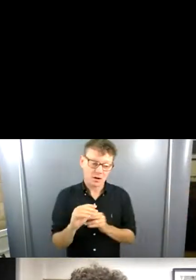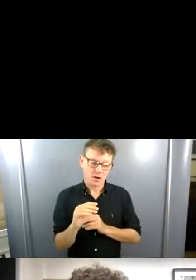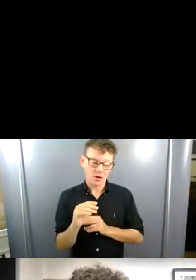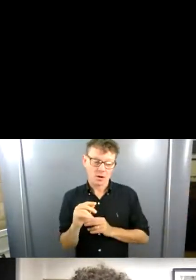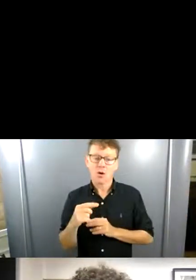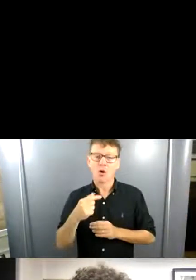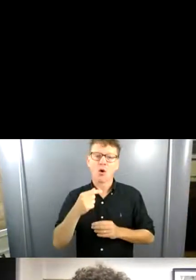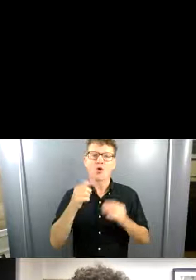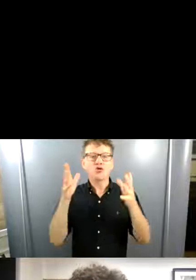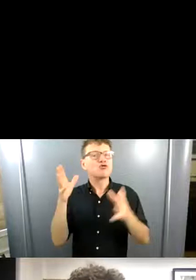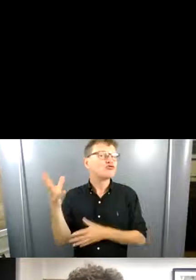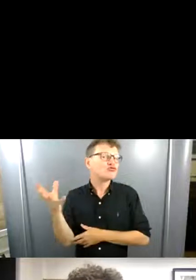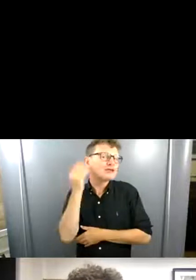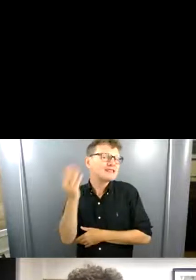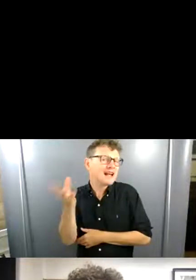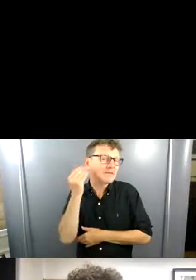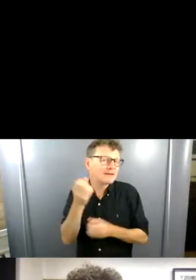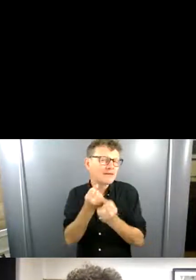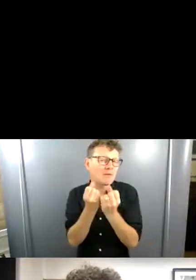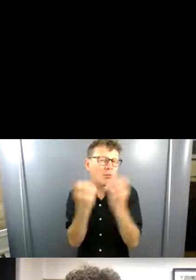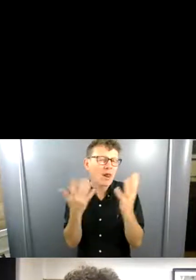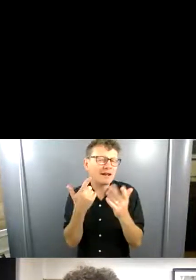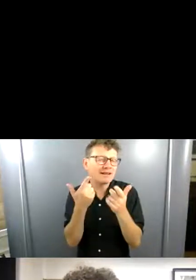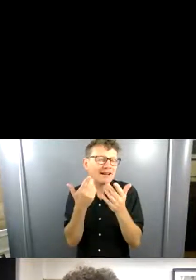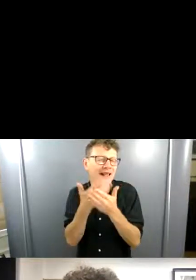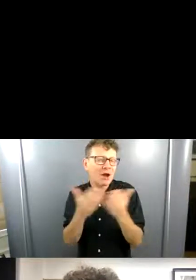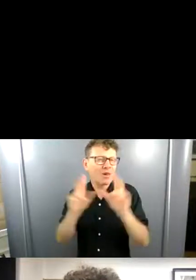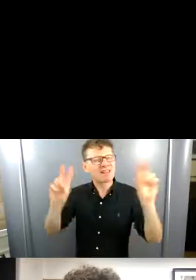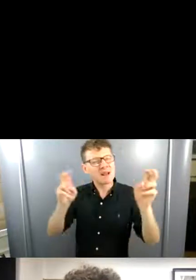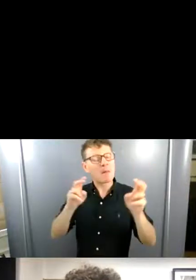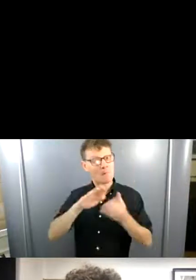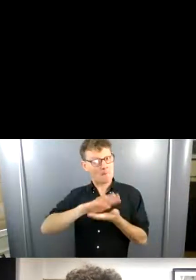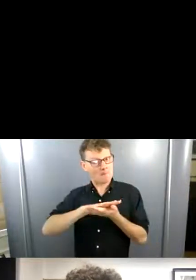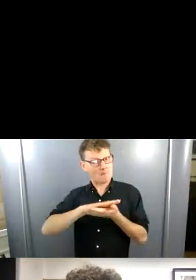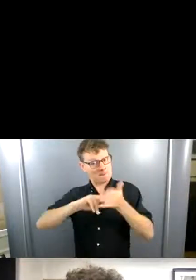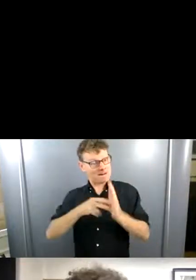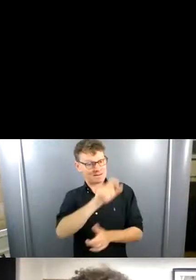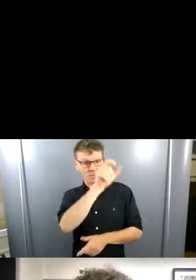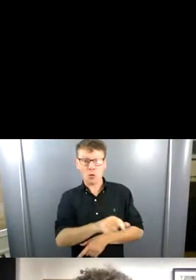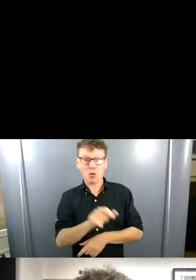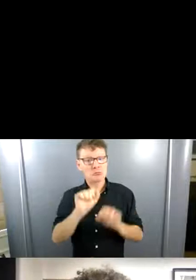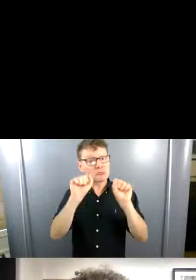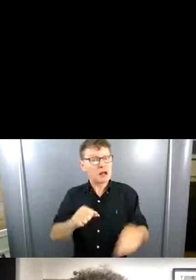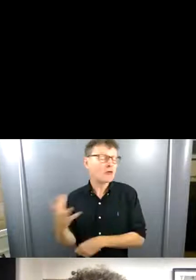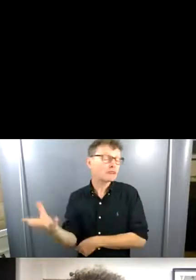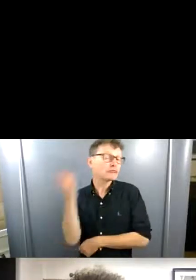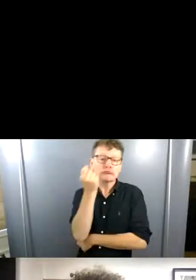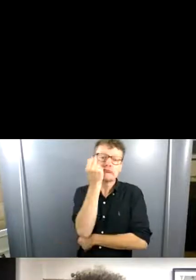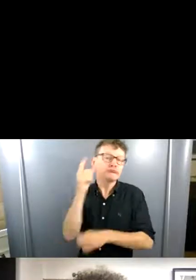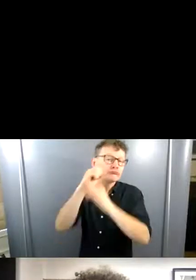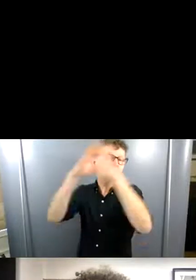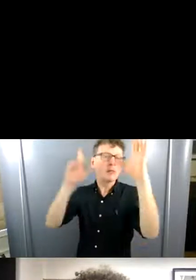multilingualism or the ability to understand a language without speaking it and to conclude I